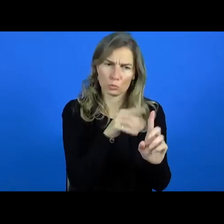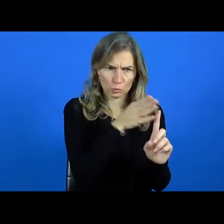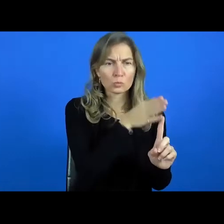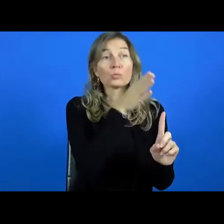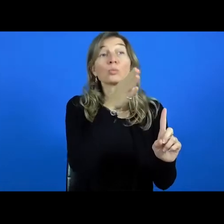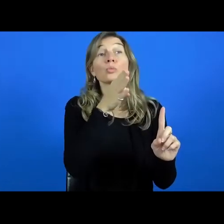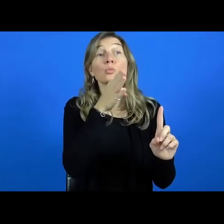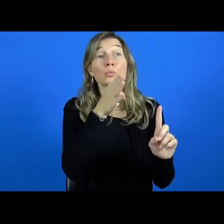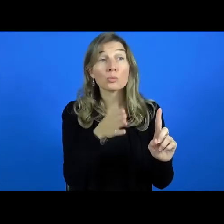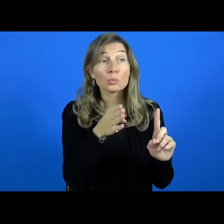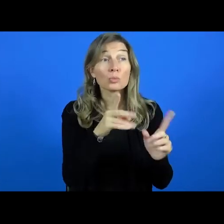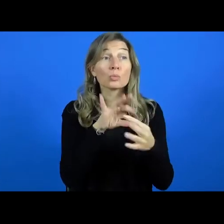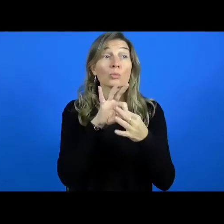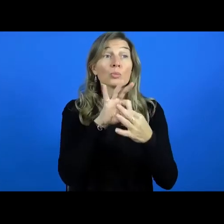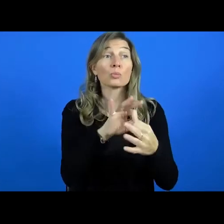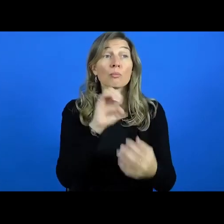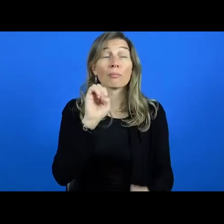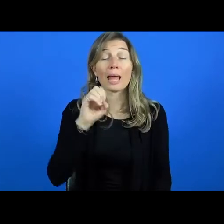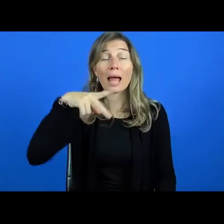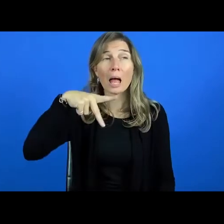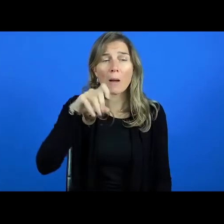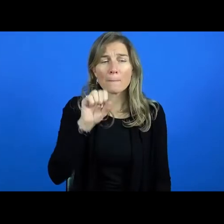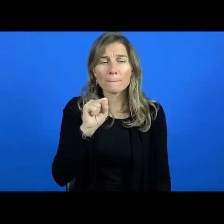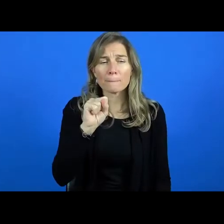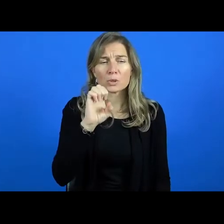specific at the time when I joined the European Ombudsman office,